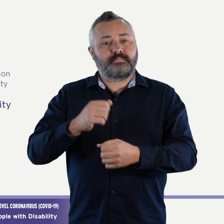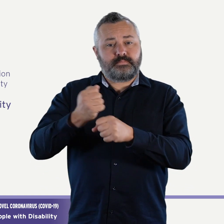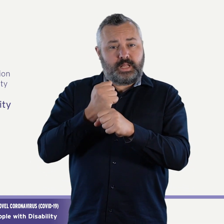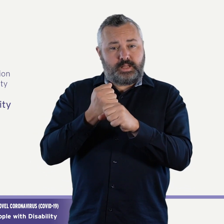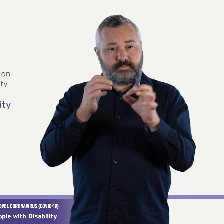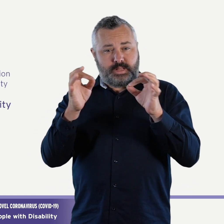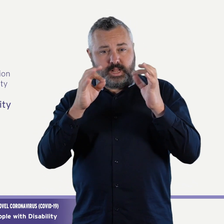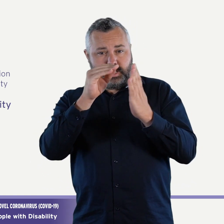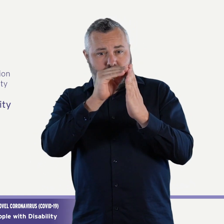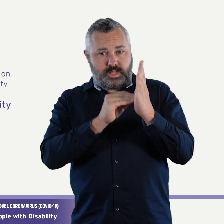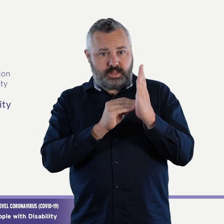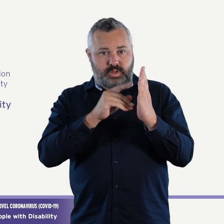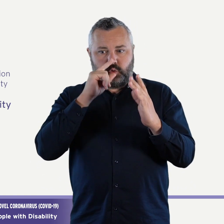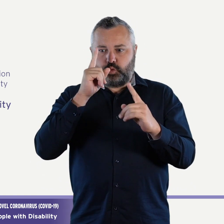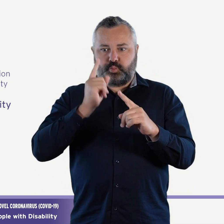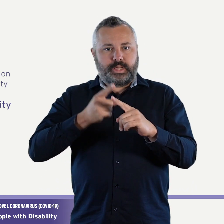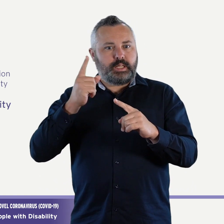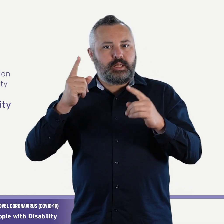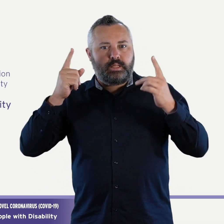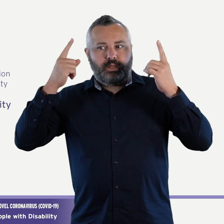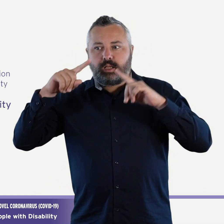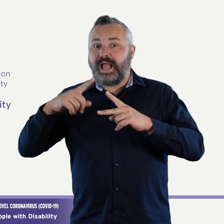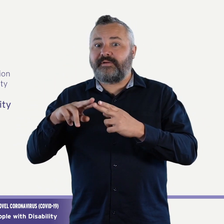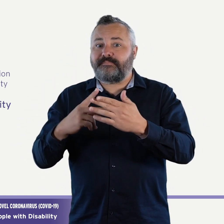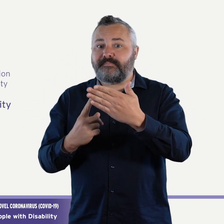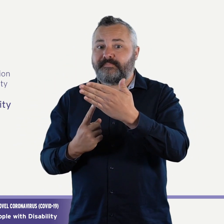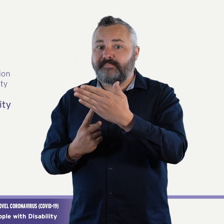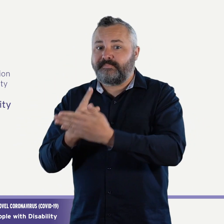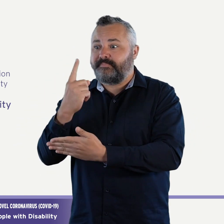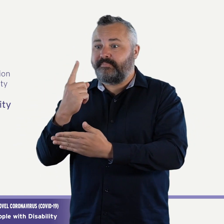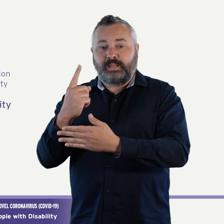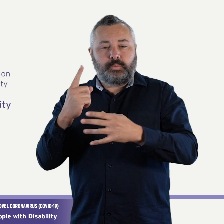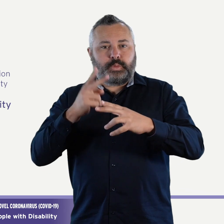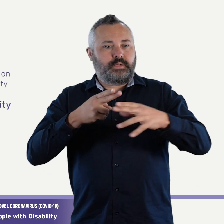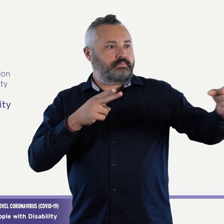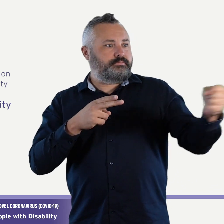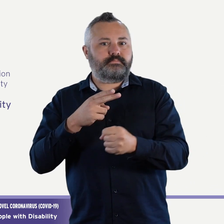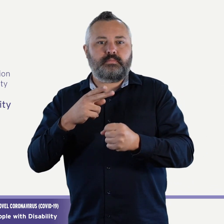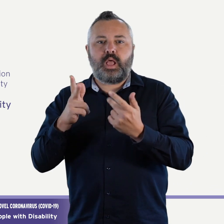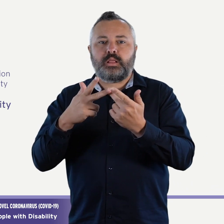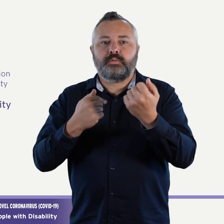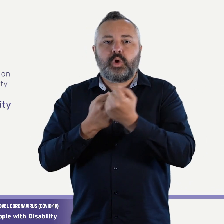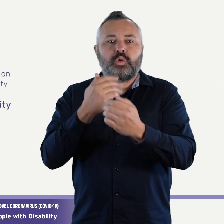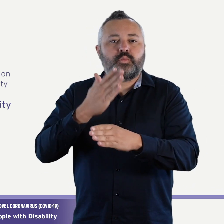Develop strategies to rapidly on-board support workers to maintain critical supports where people with disability